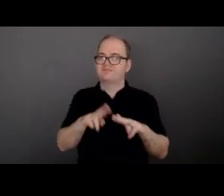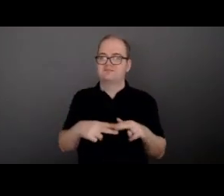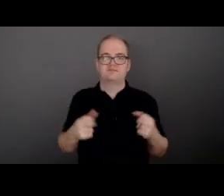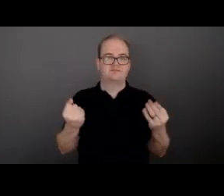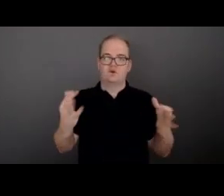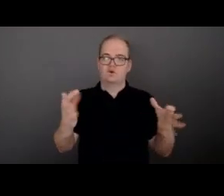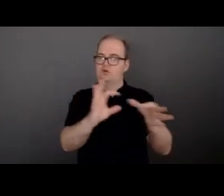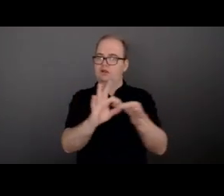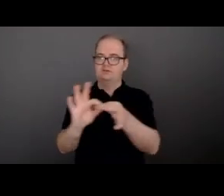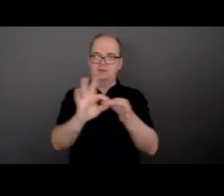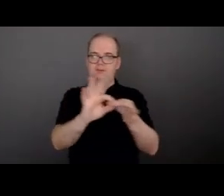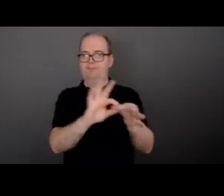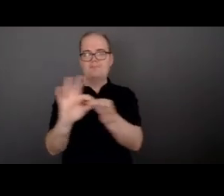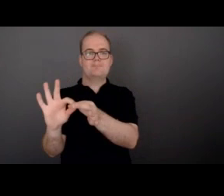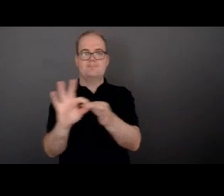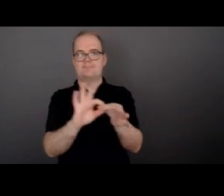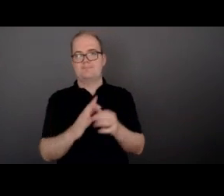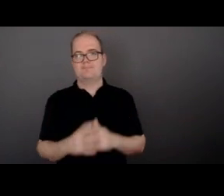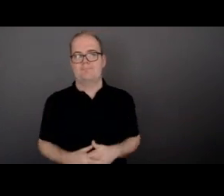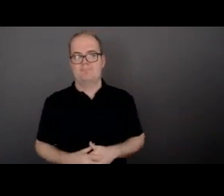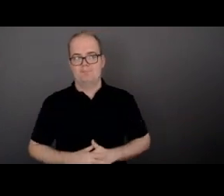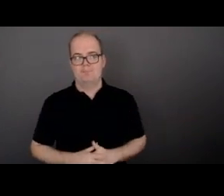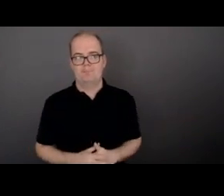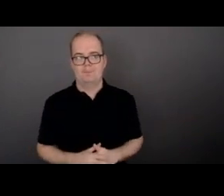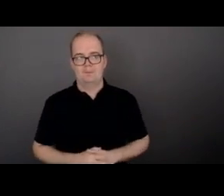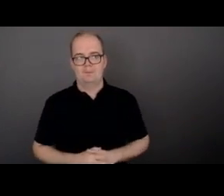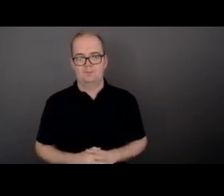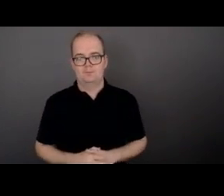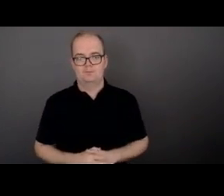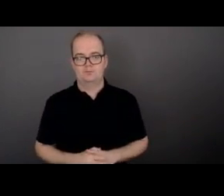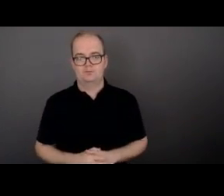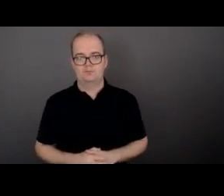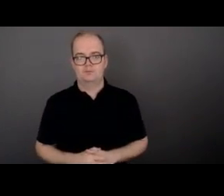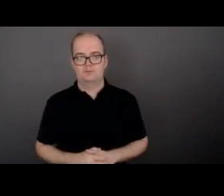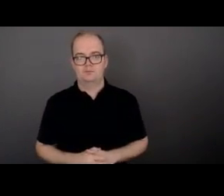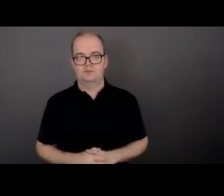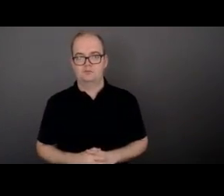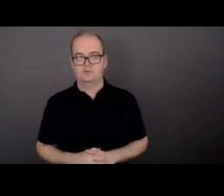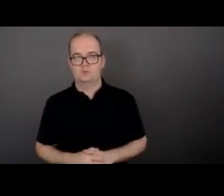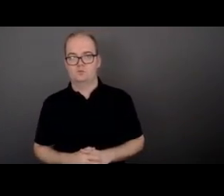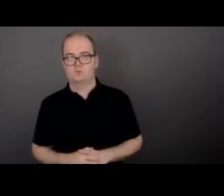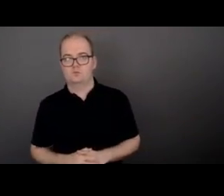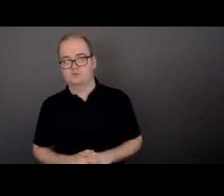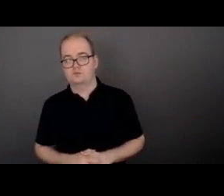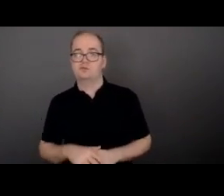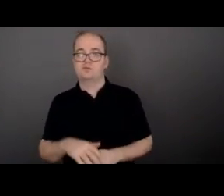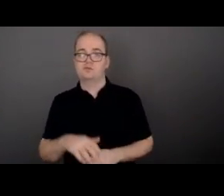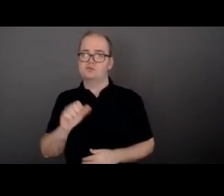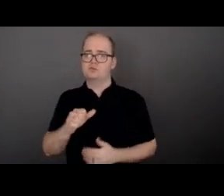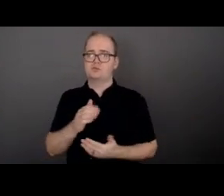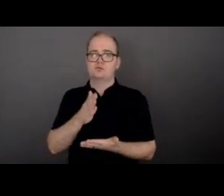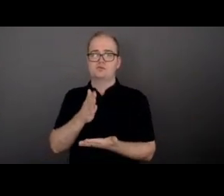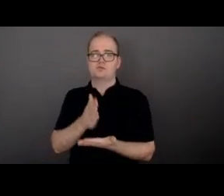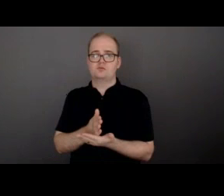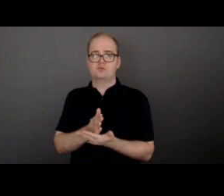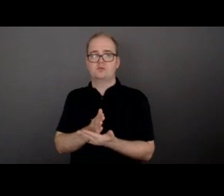So definitely there is the option for family members to be added as additional protected